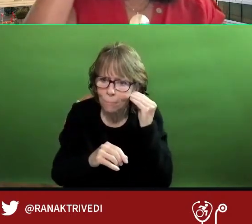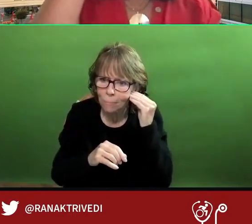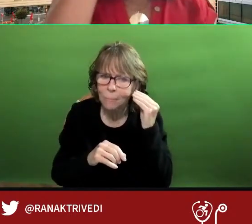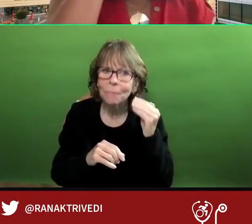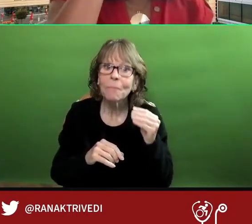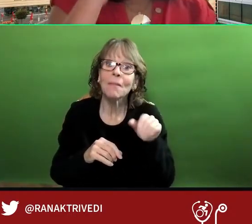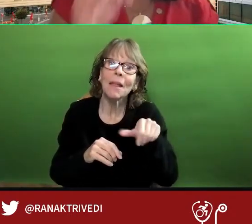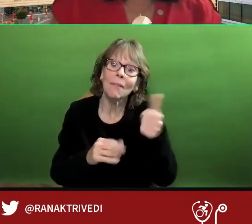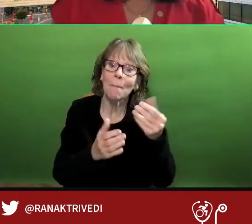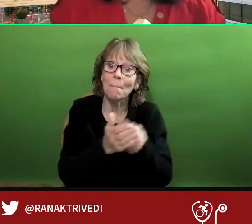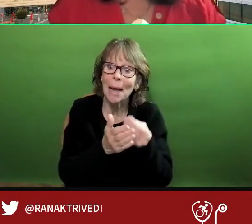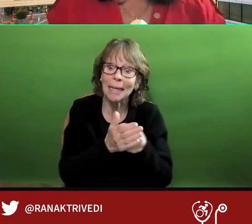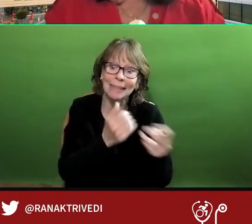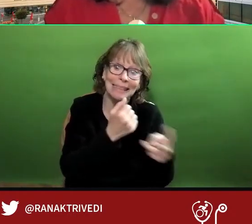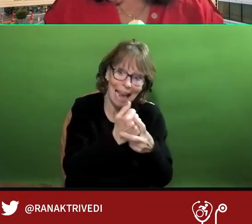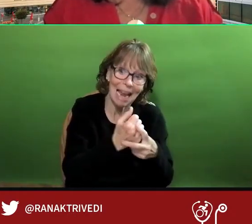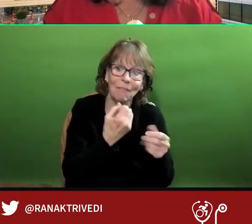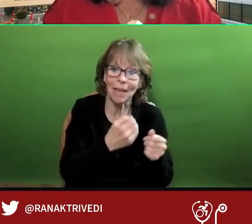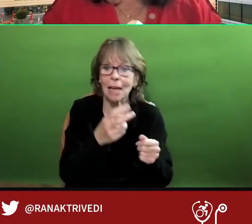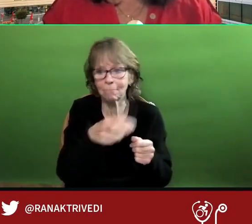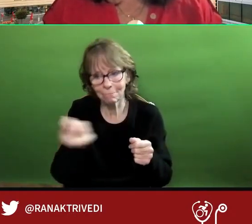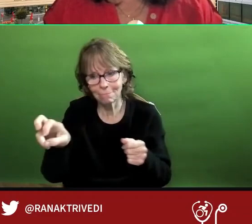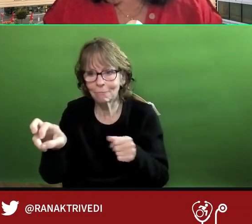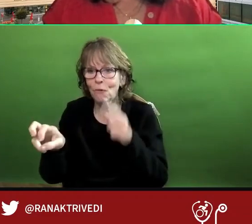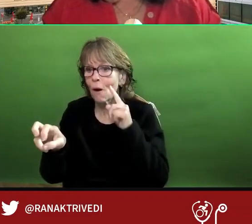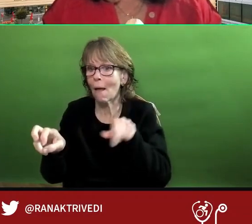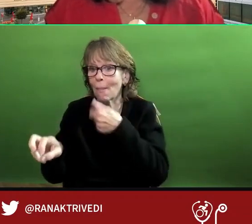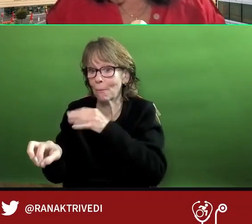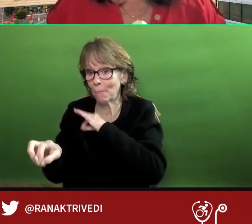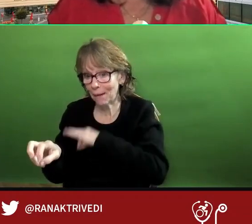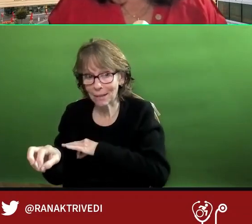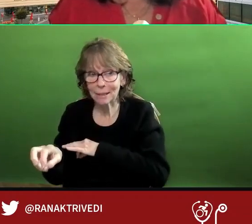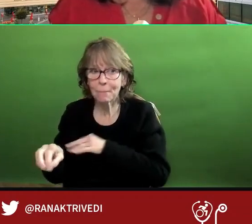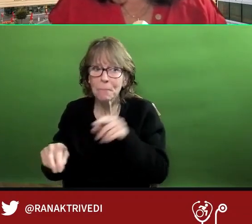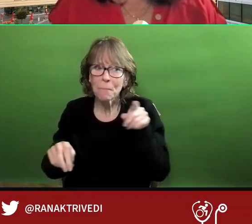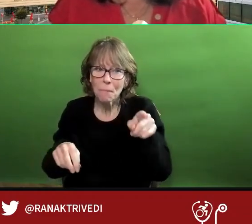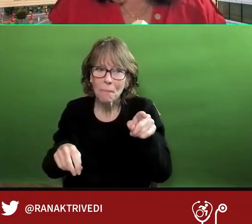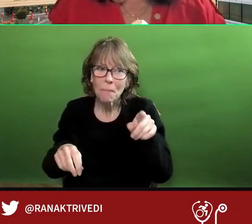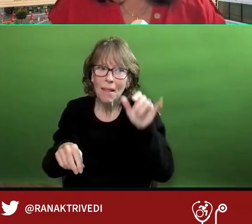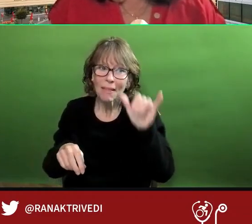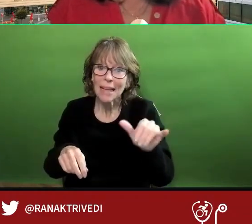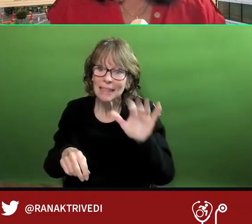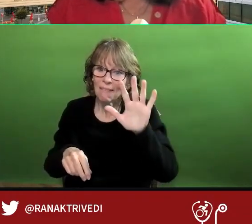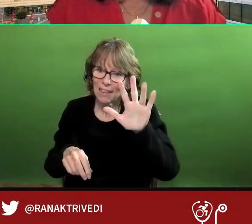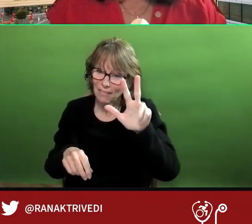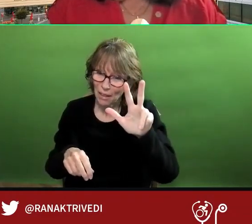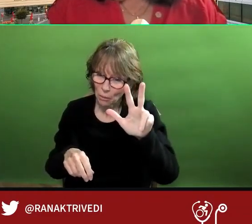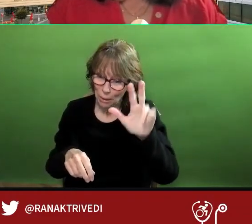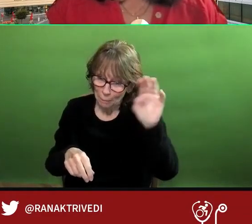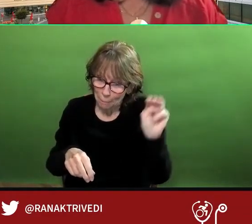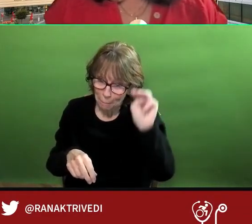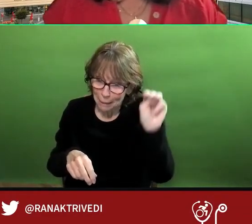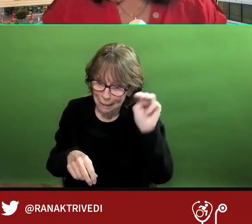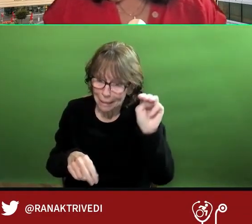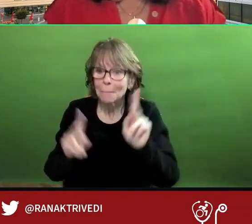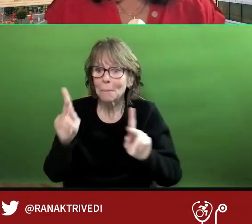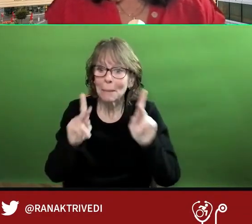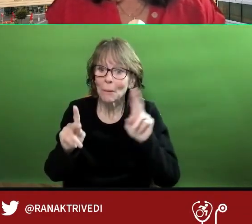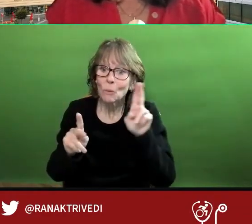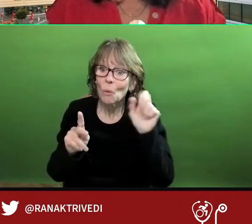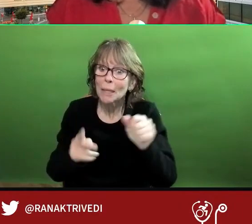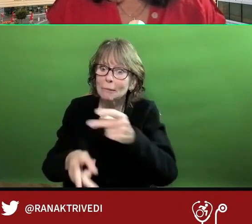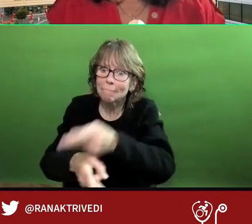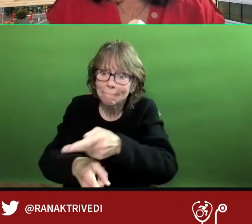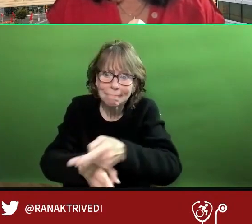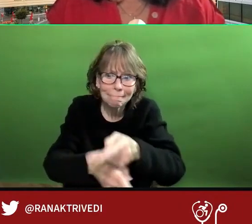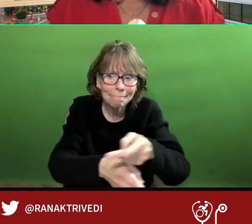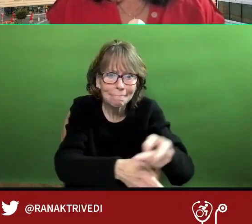And this care is provided by 53 million caregivers in the United States. That's a lot of zeros. And